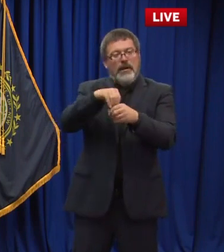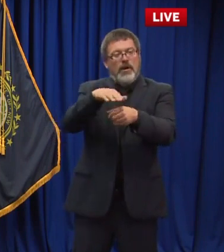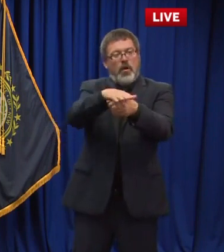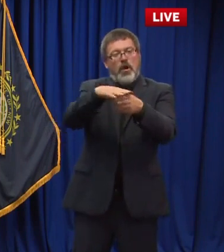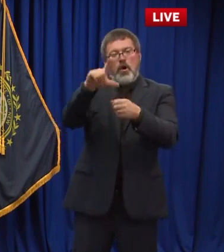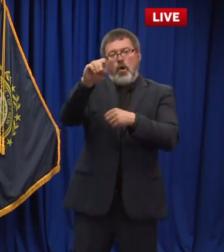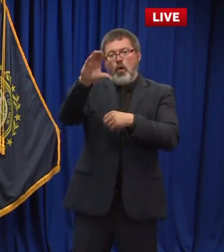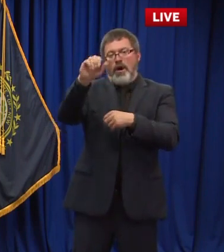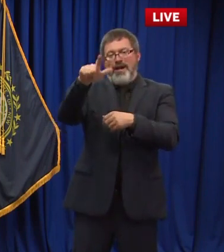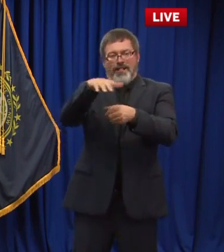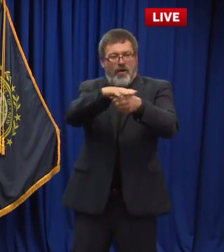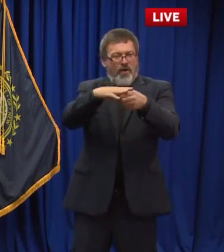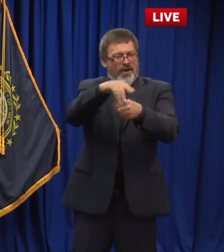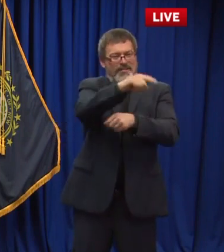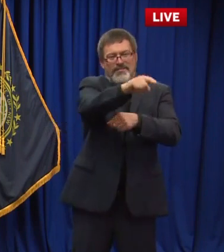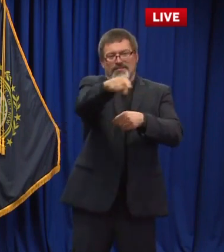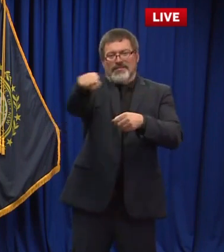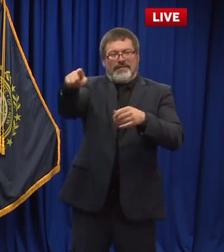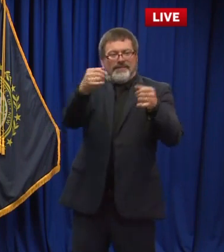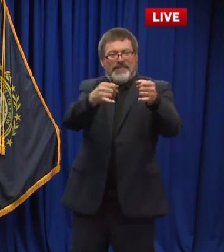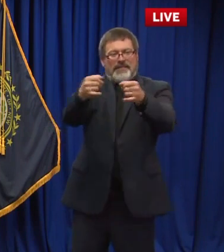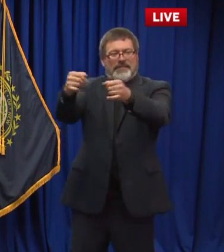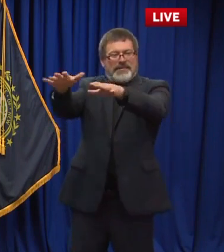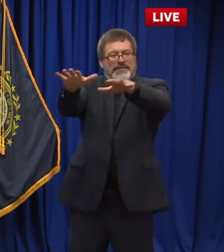LOCAL FLEX ABILITY WITH COMPREHENSIVE GUIDELINES.